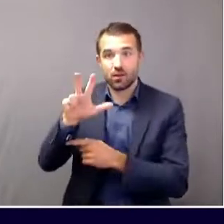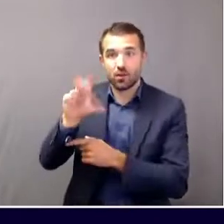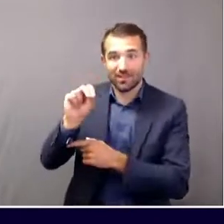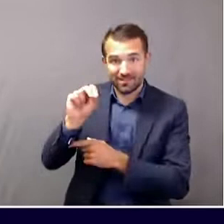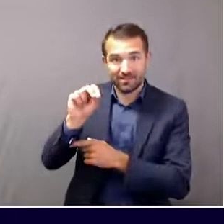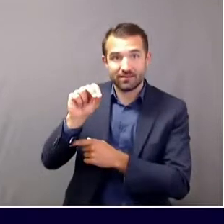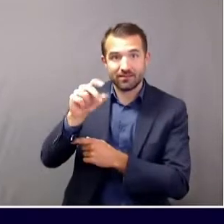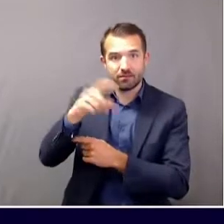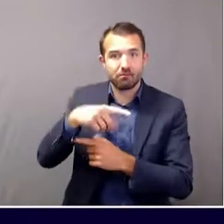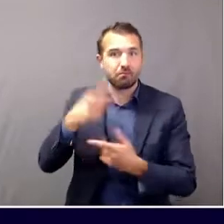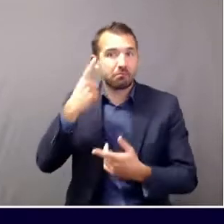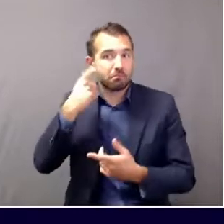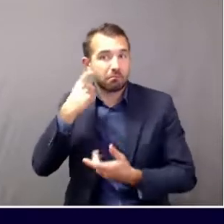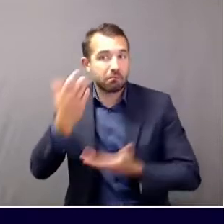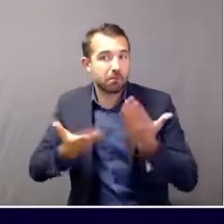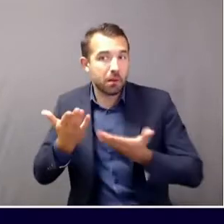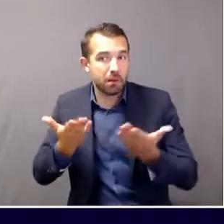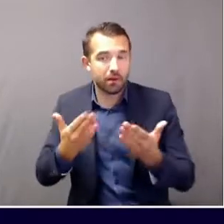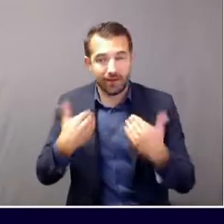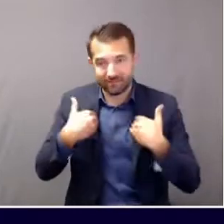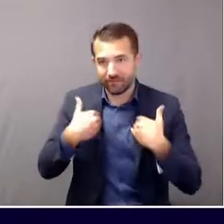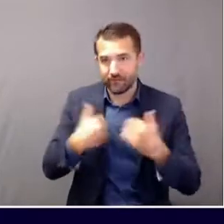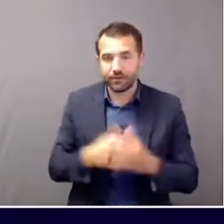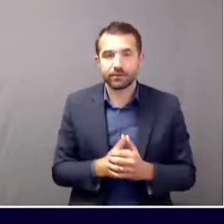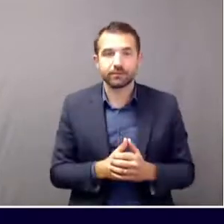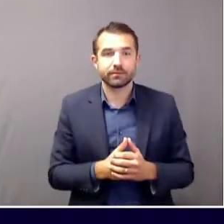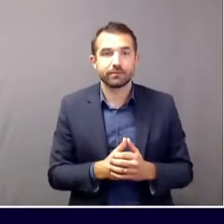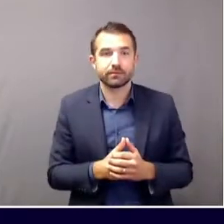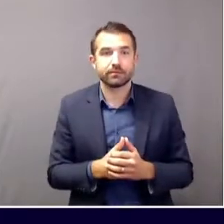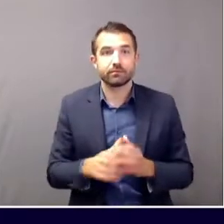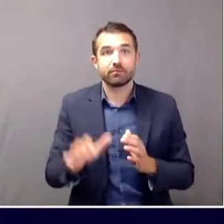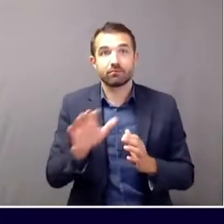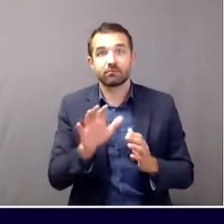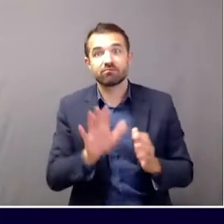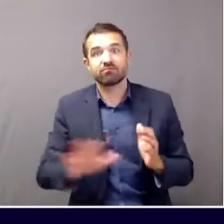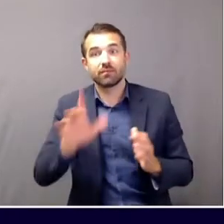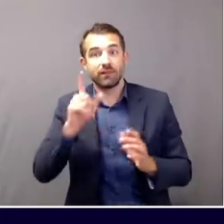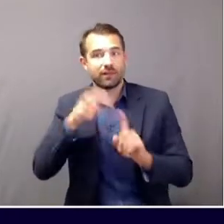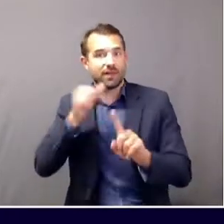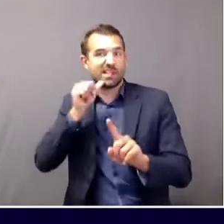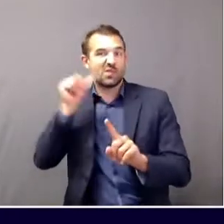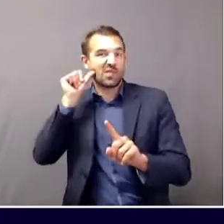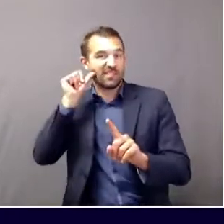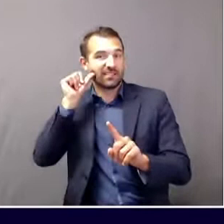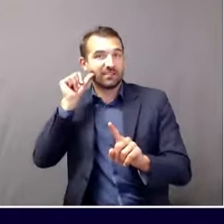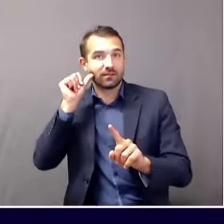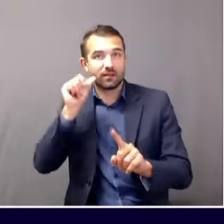roughly one third of the new